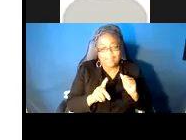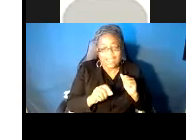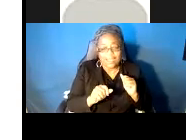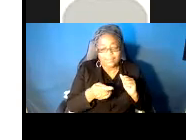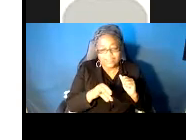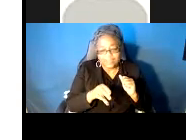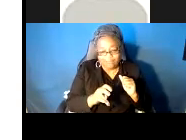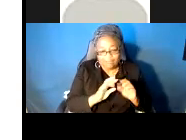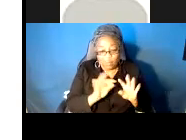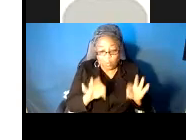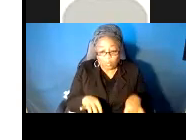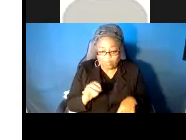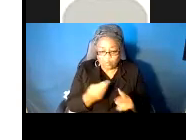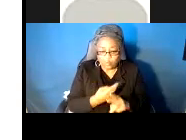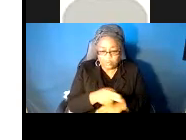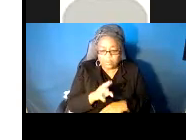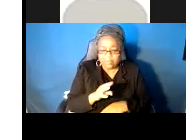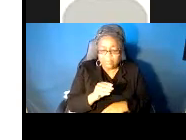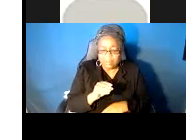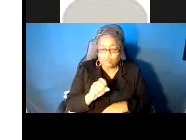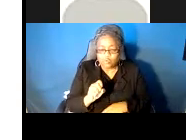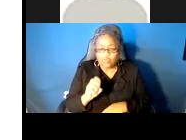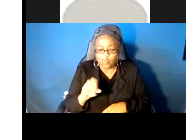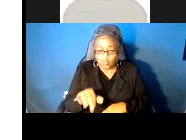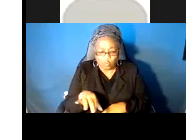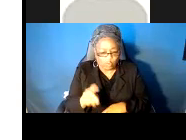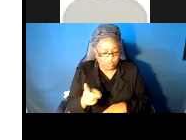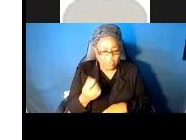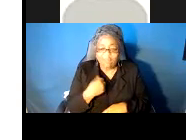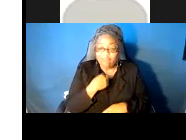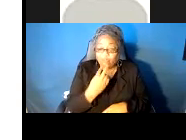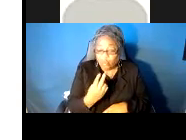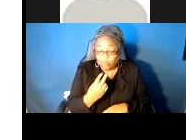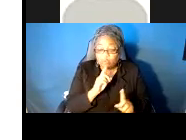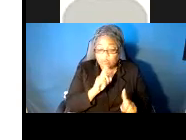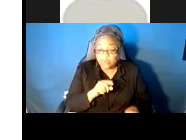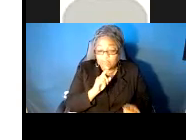providing verbal responses that MRAC will share via audio recording or transcriptions.